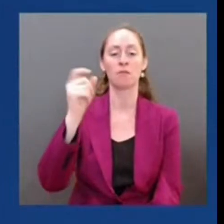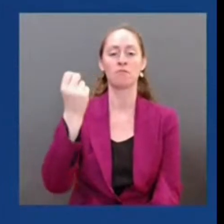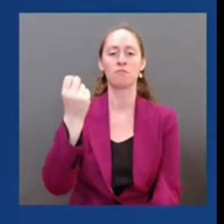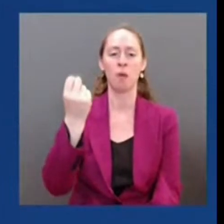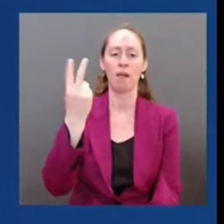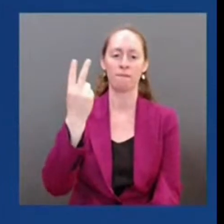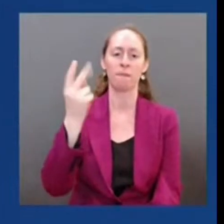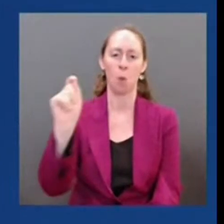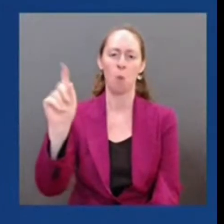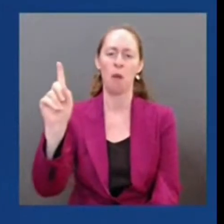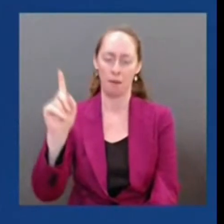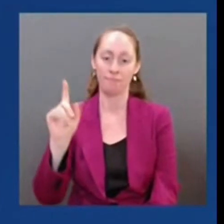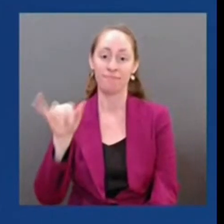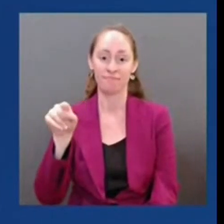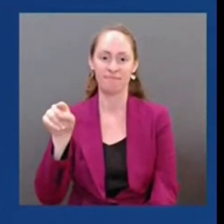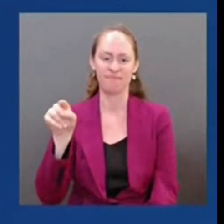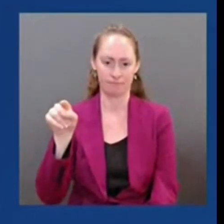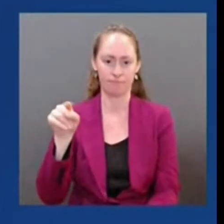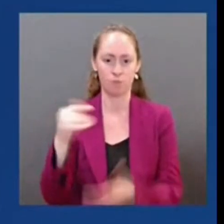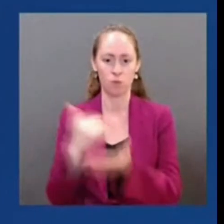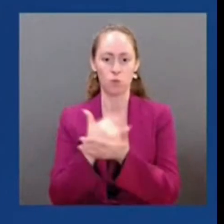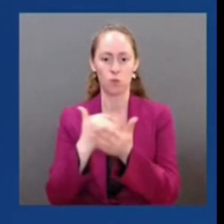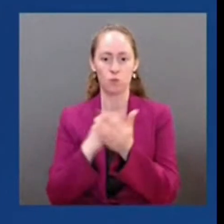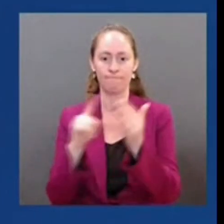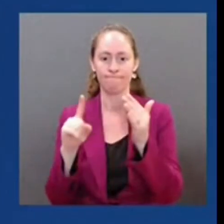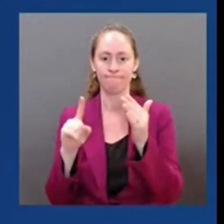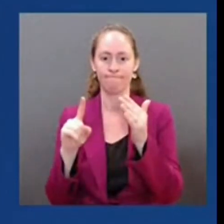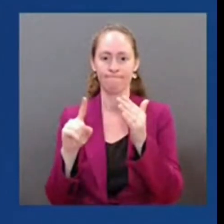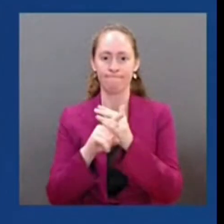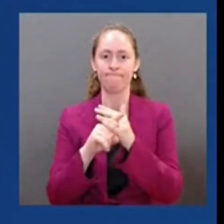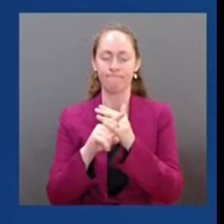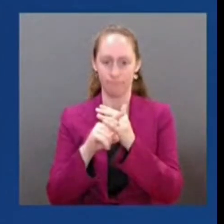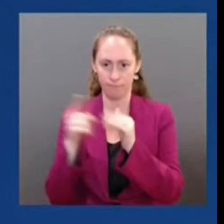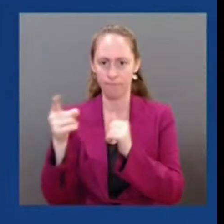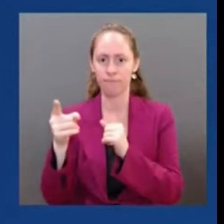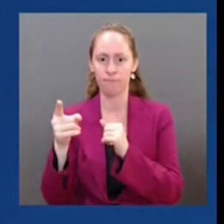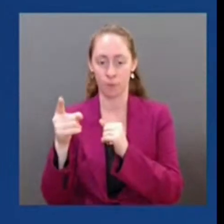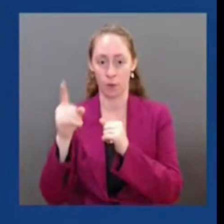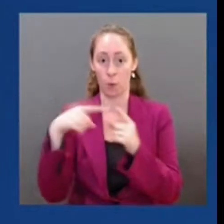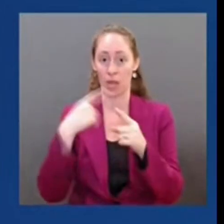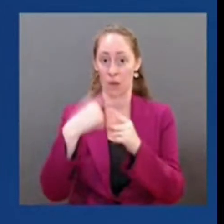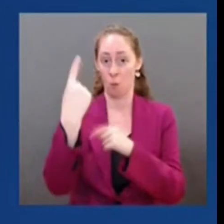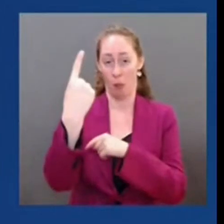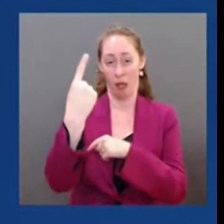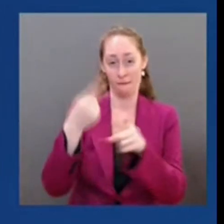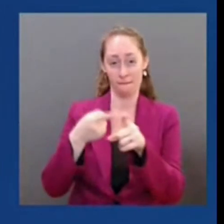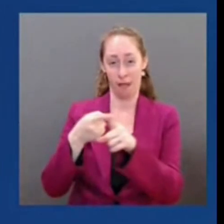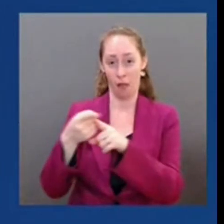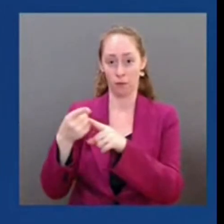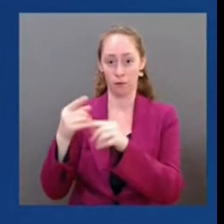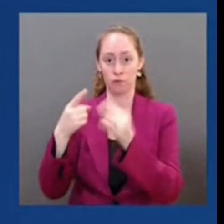PURPLE WHICH WAS THE BA.2.12.1.